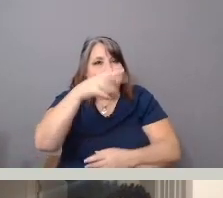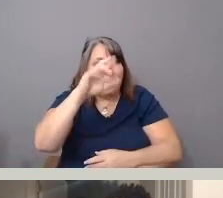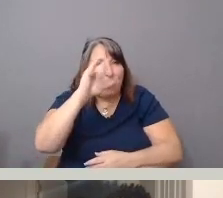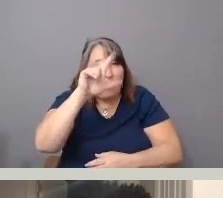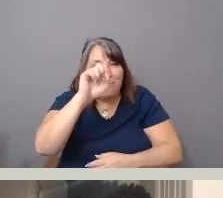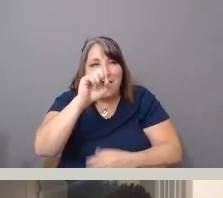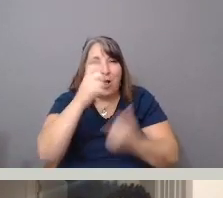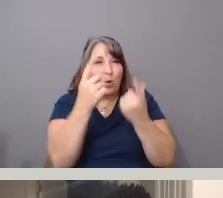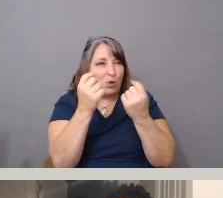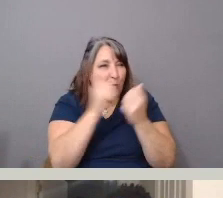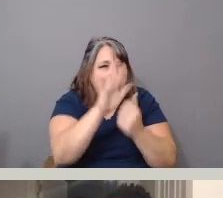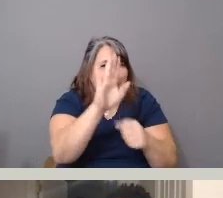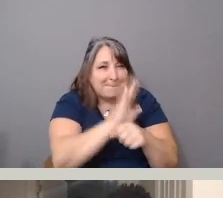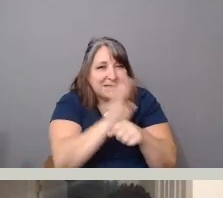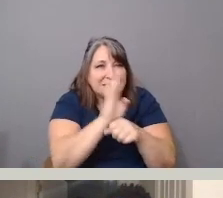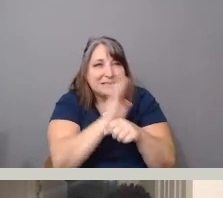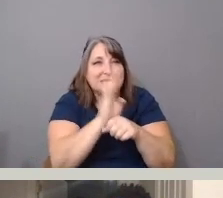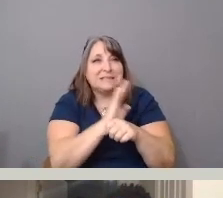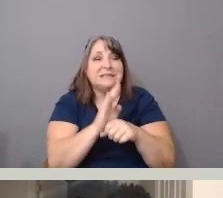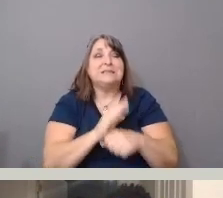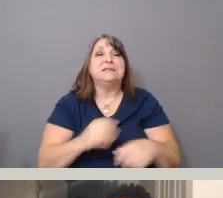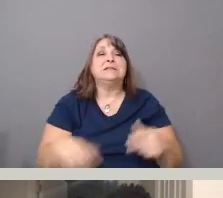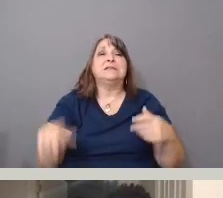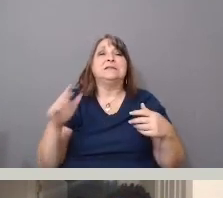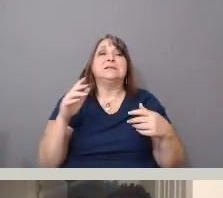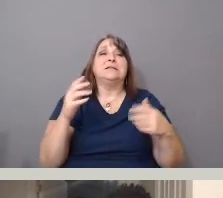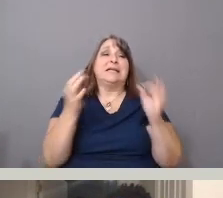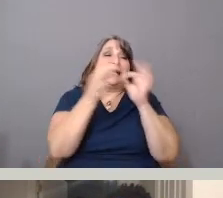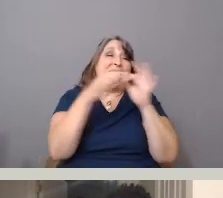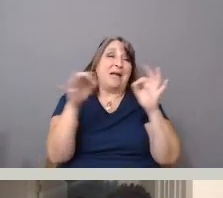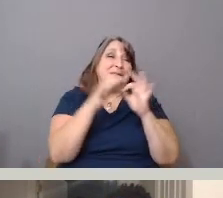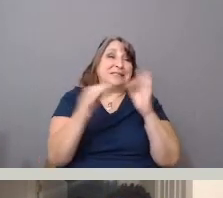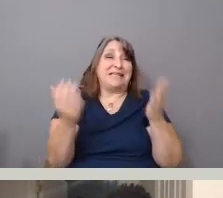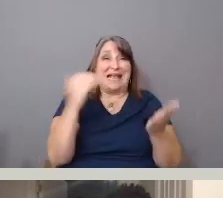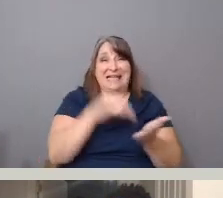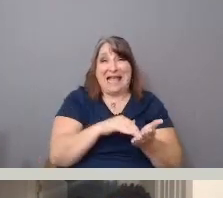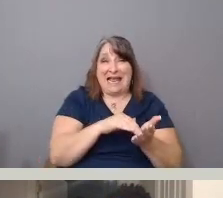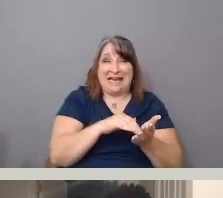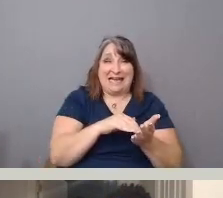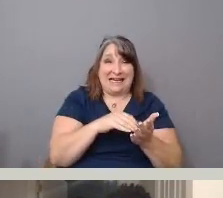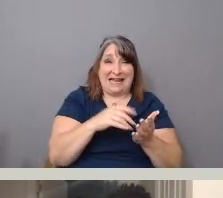And the captioning-- again, I would safely say-- this is just me, personally.